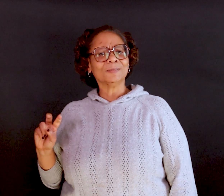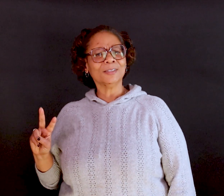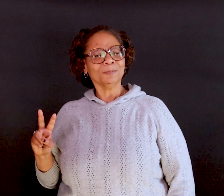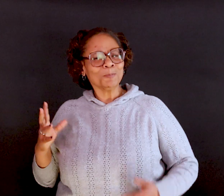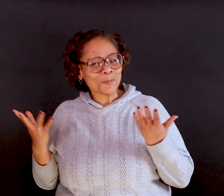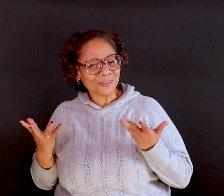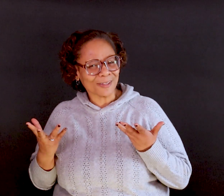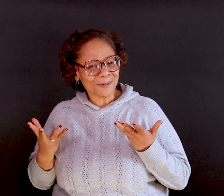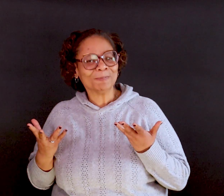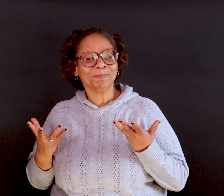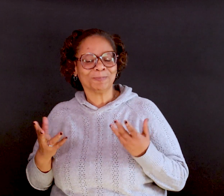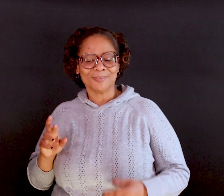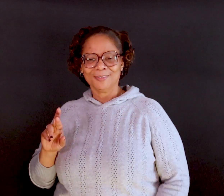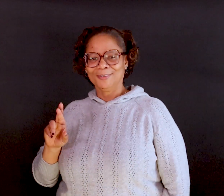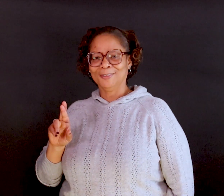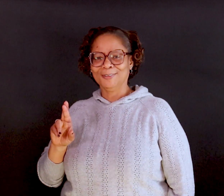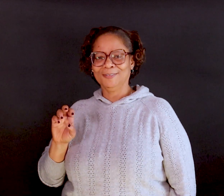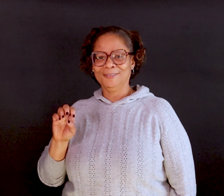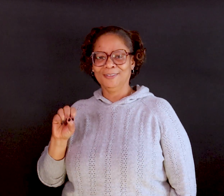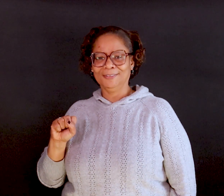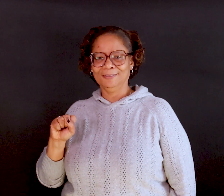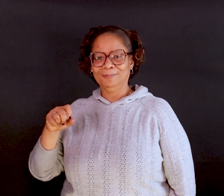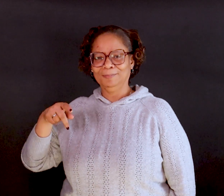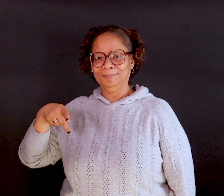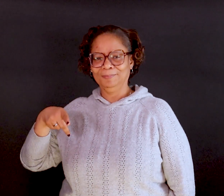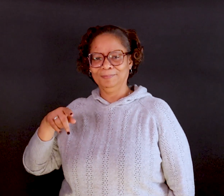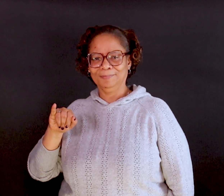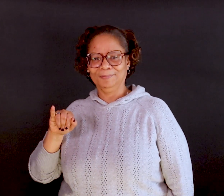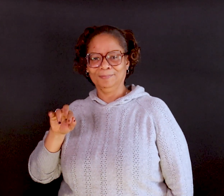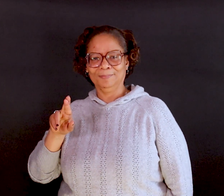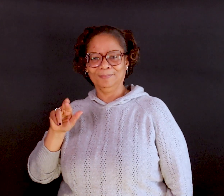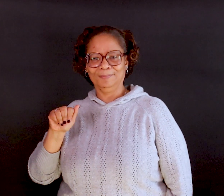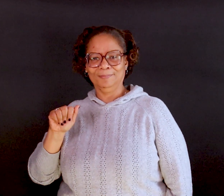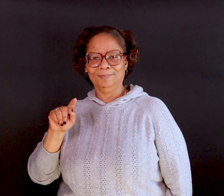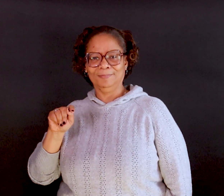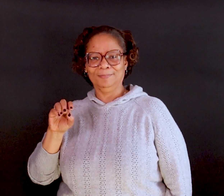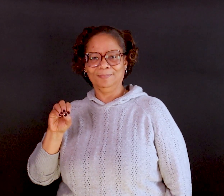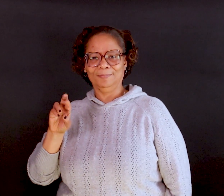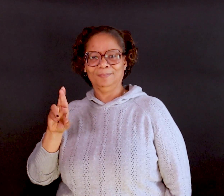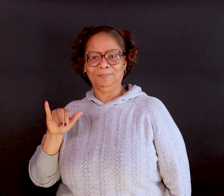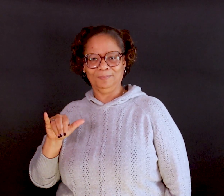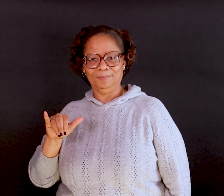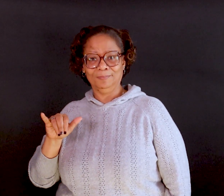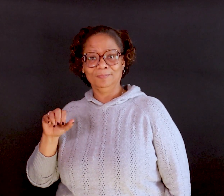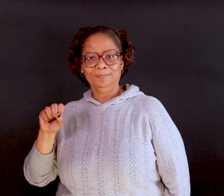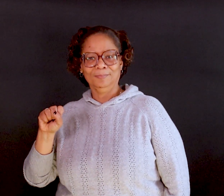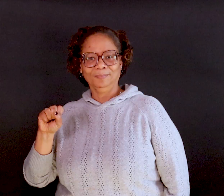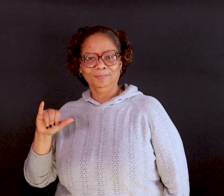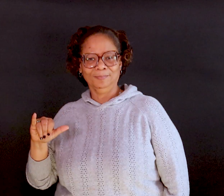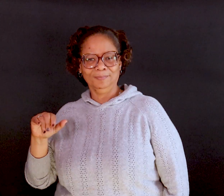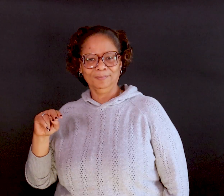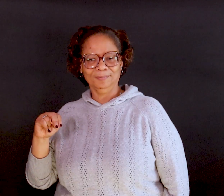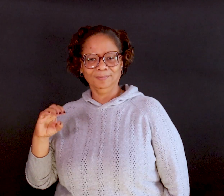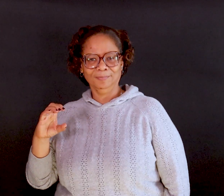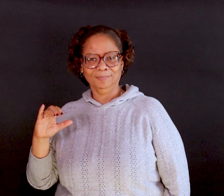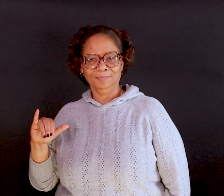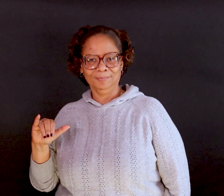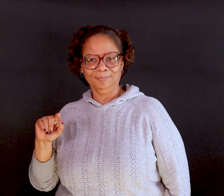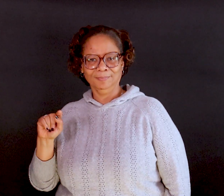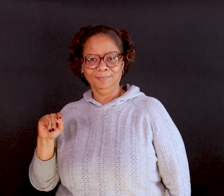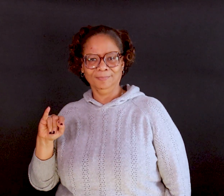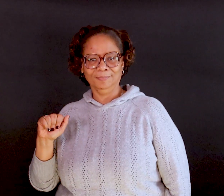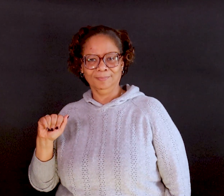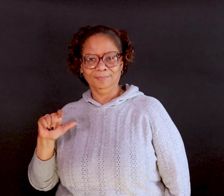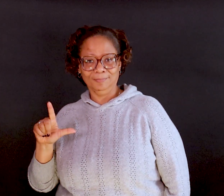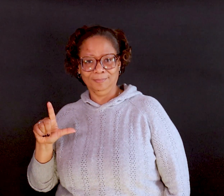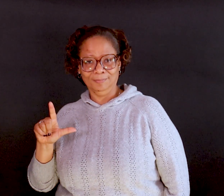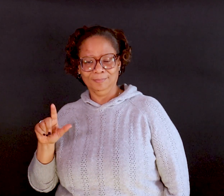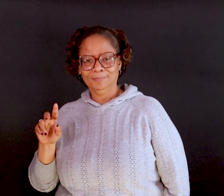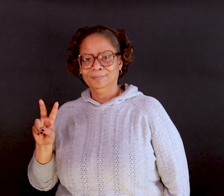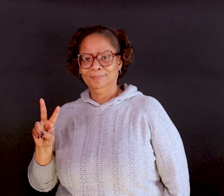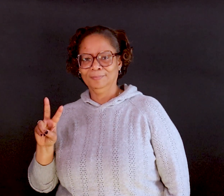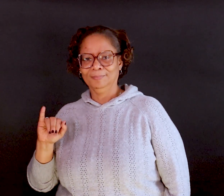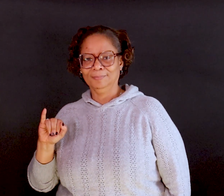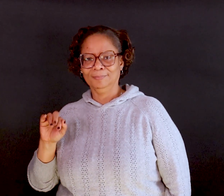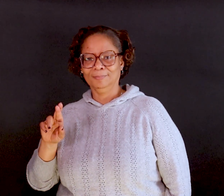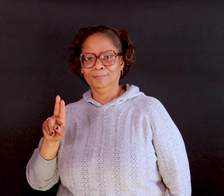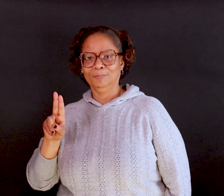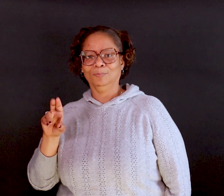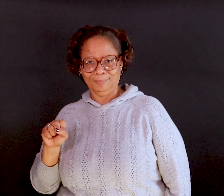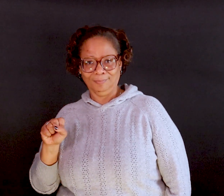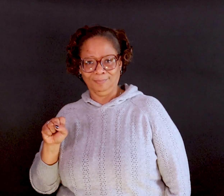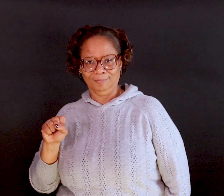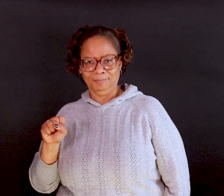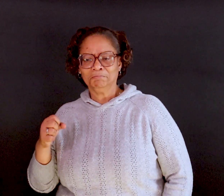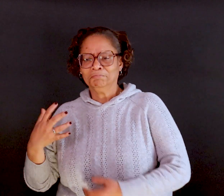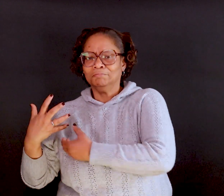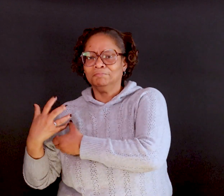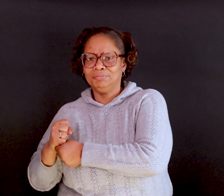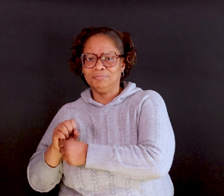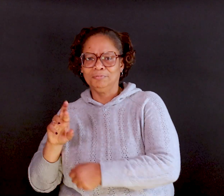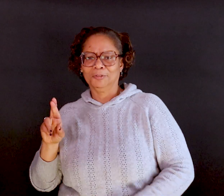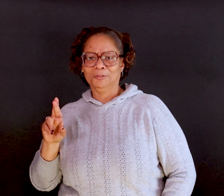Respiratory Syncytial Virus (RSV)